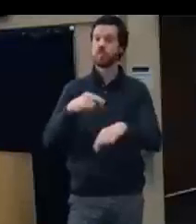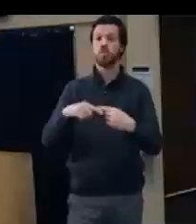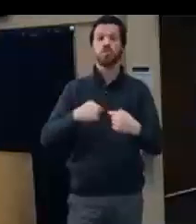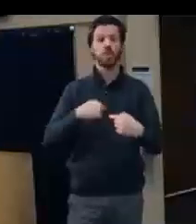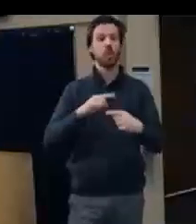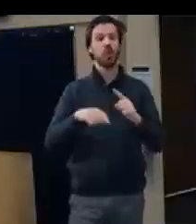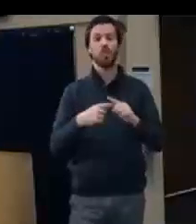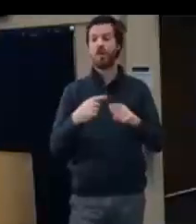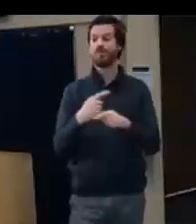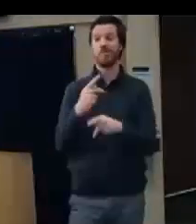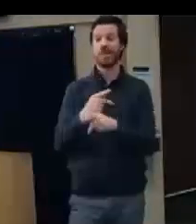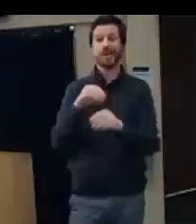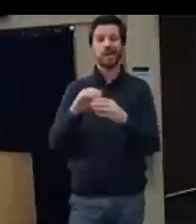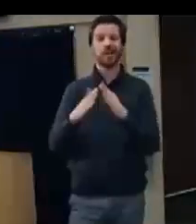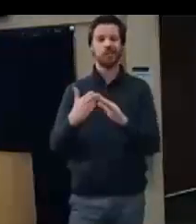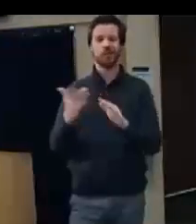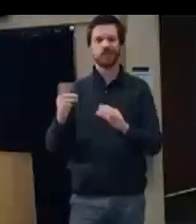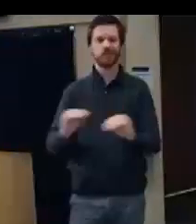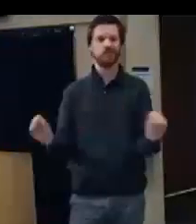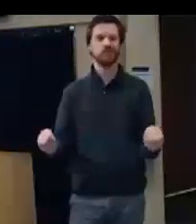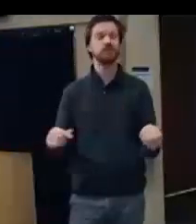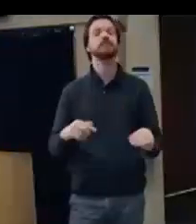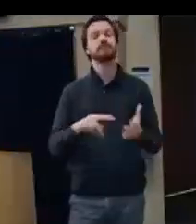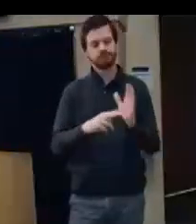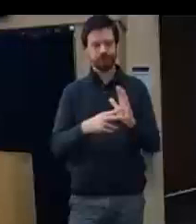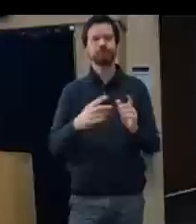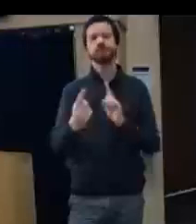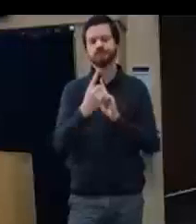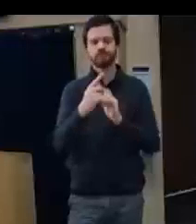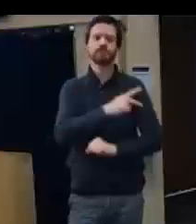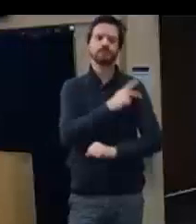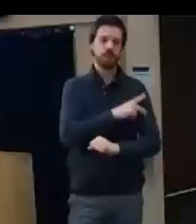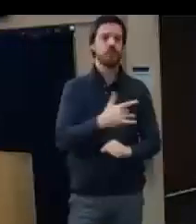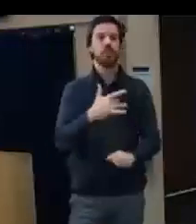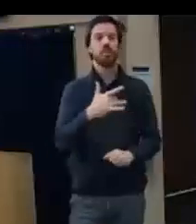care in the community so I would see patients with congenital heart disease when that is the primary